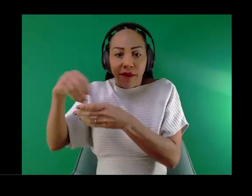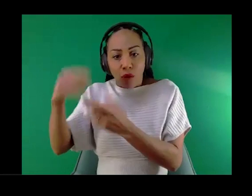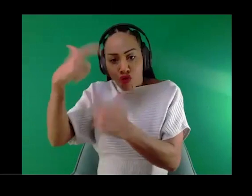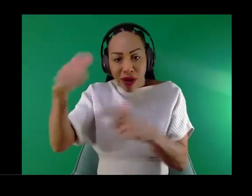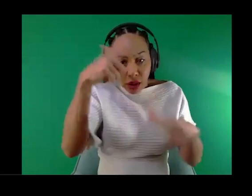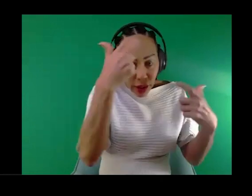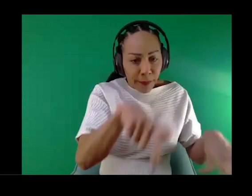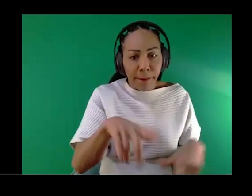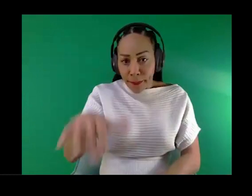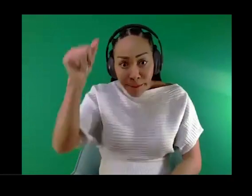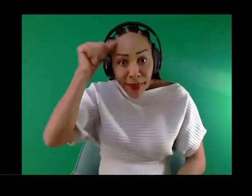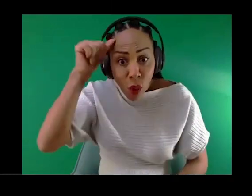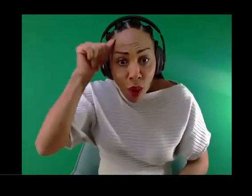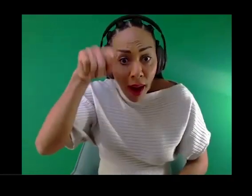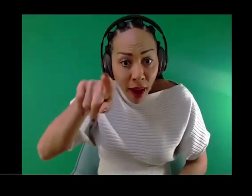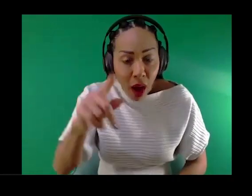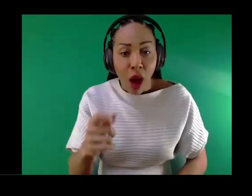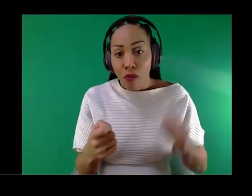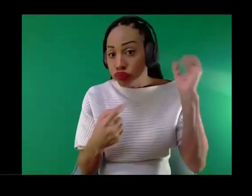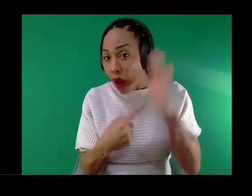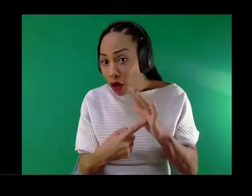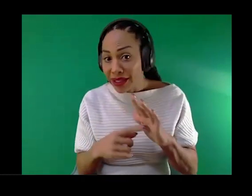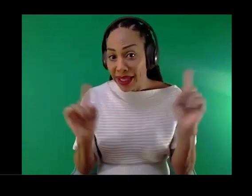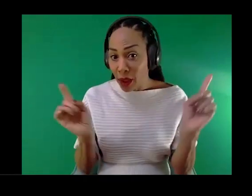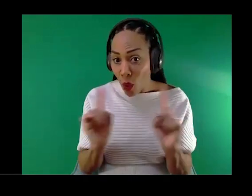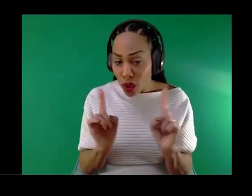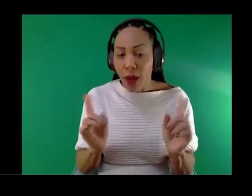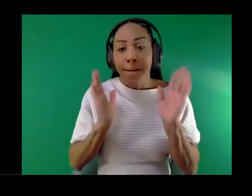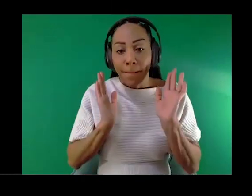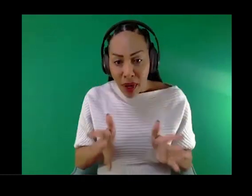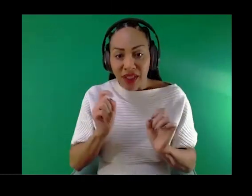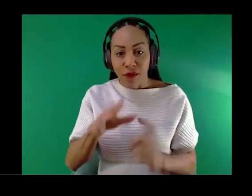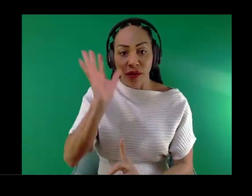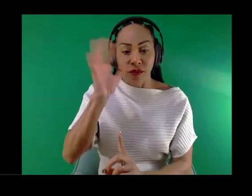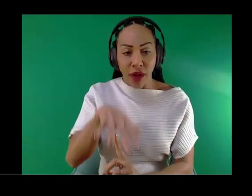priority of the artist residencies is to promote disabled dance artists traveling to the opposite